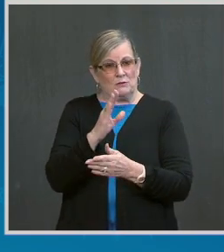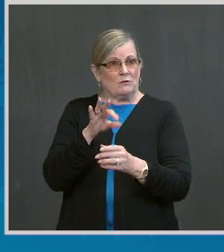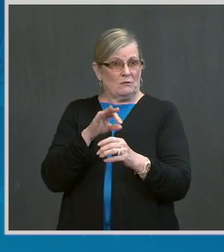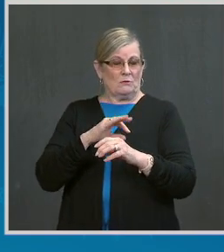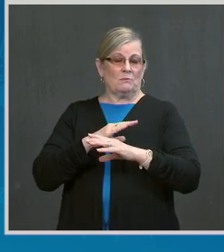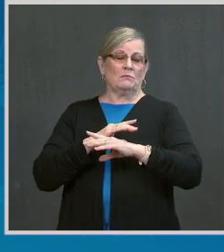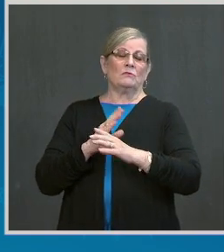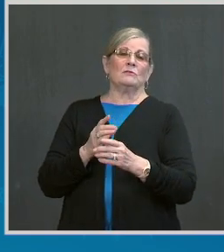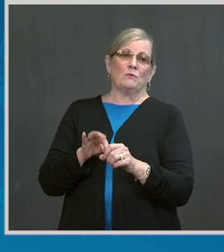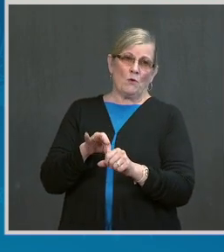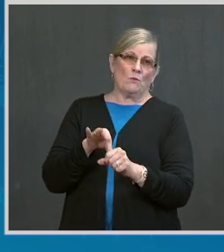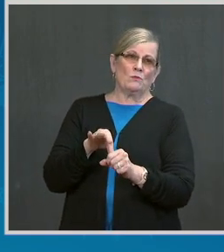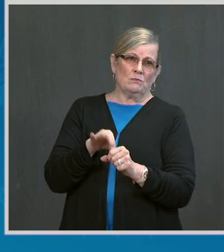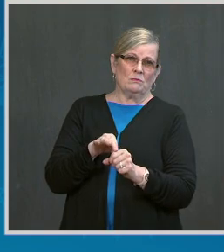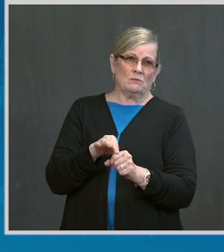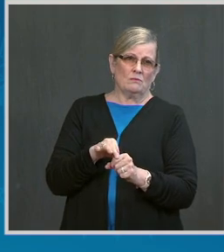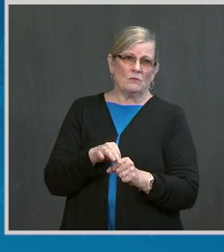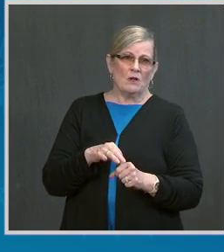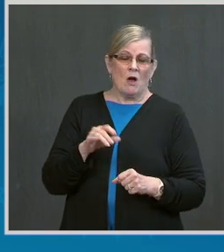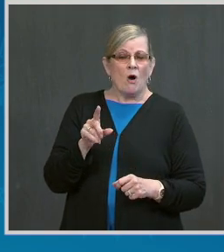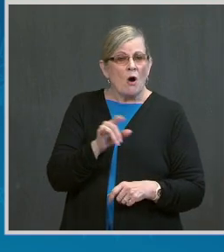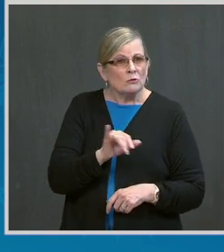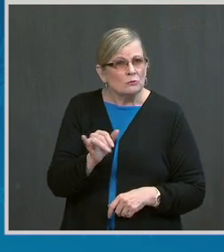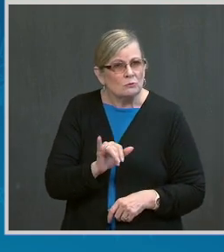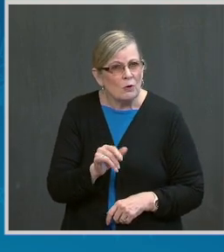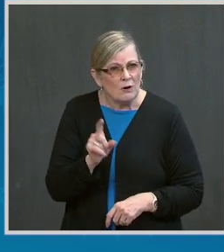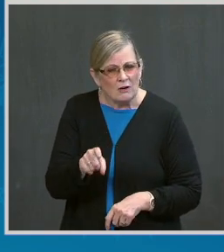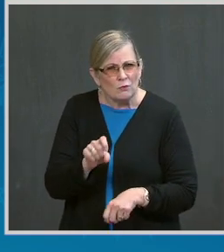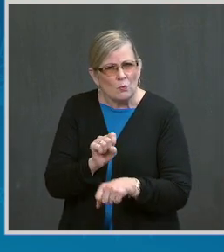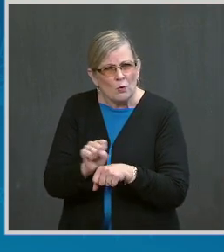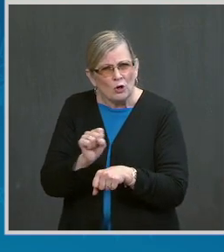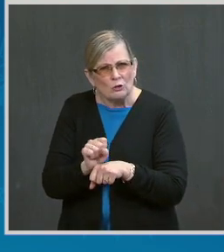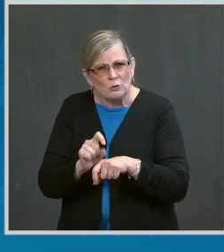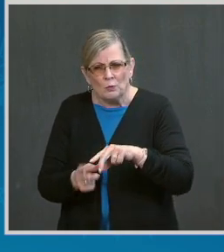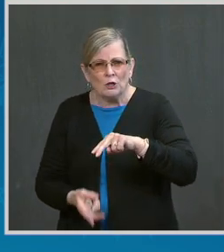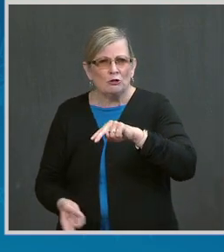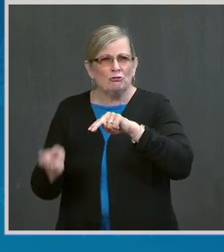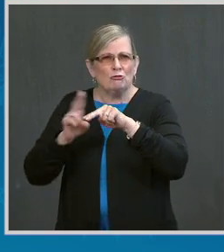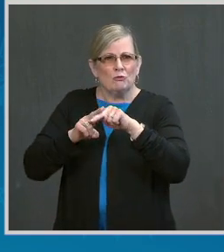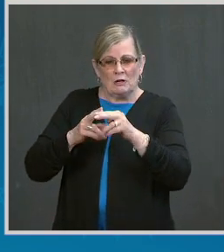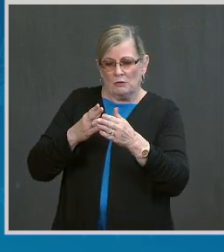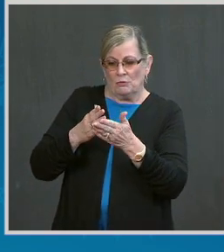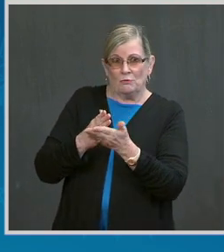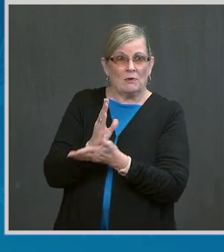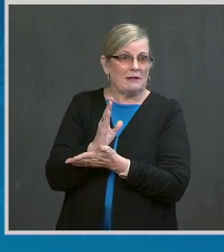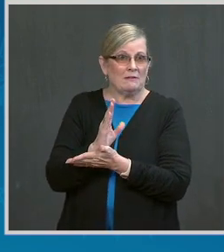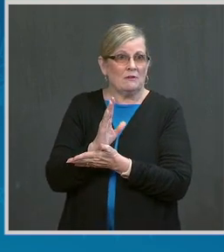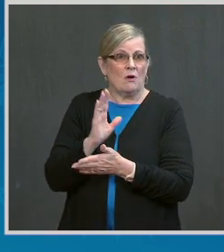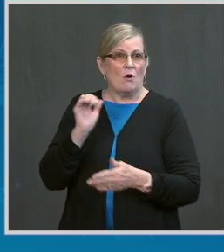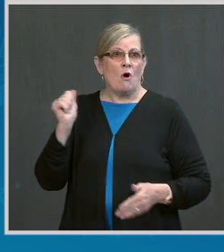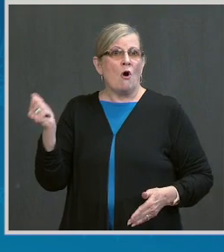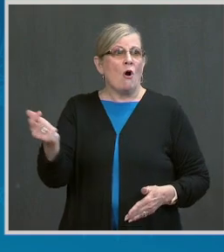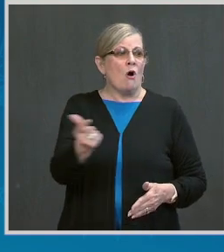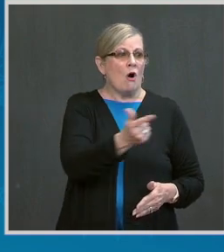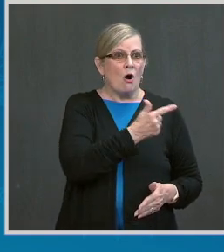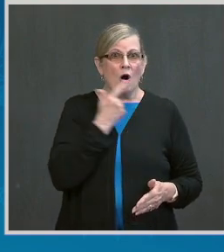and work to expand the right of all Americans to vote. And that includes urging Congress